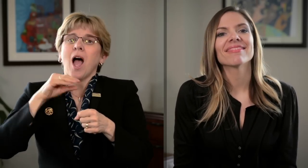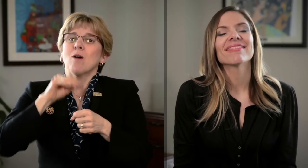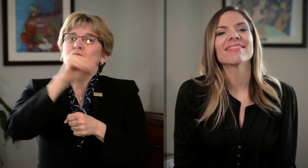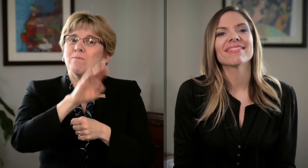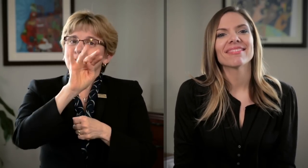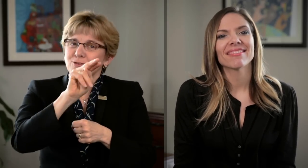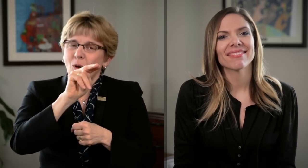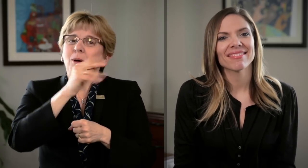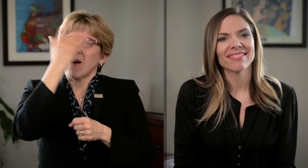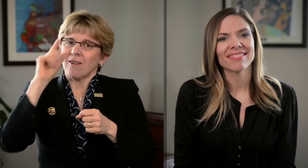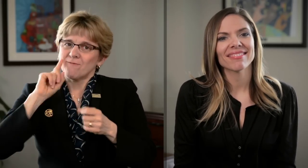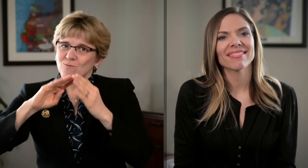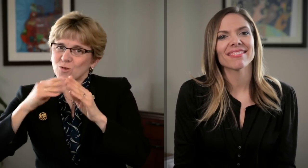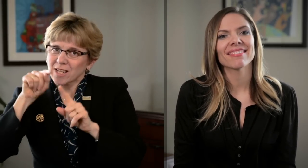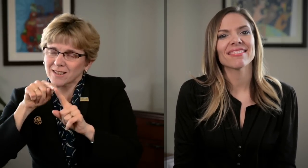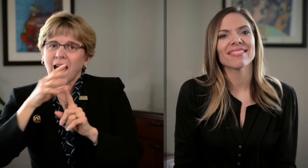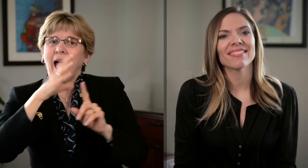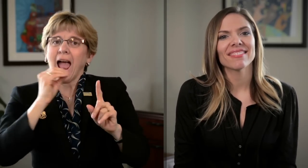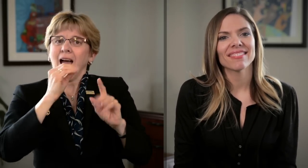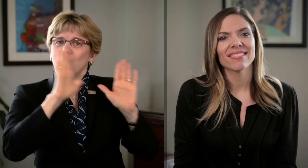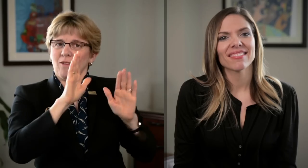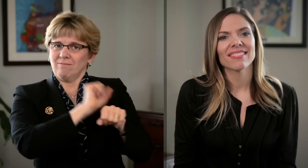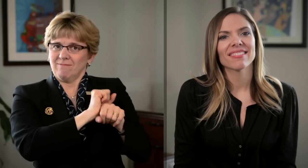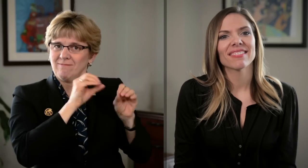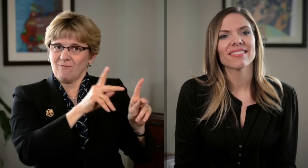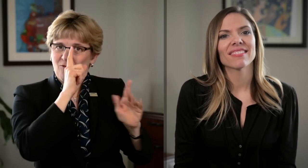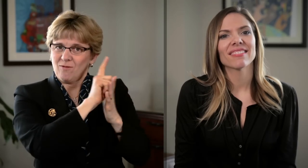So I moved to Minnesota because of the deaf community and for the opportunity to practice law.